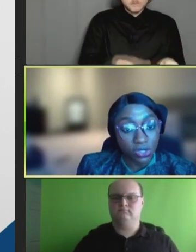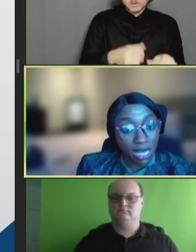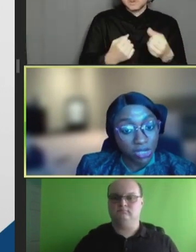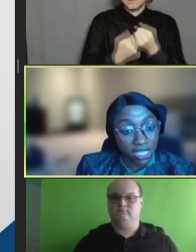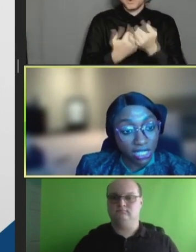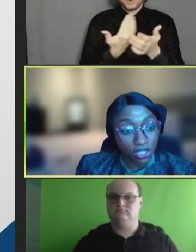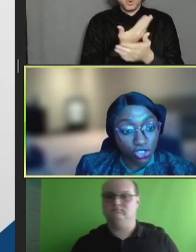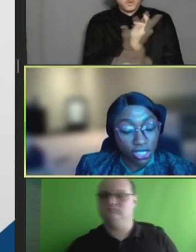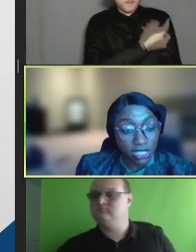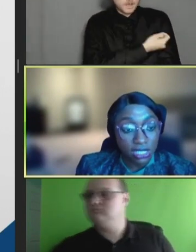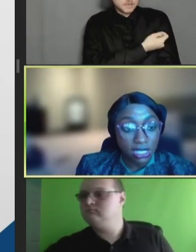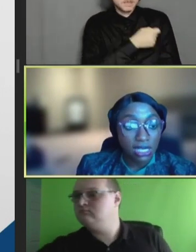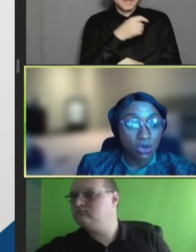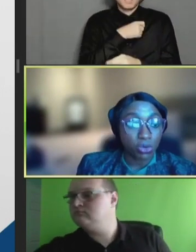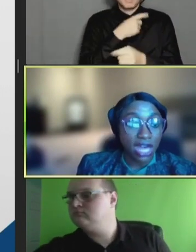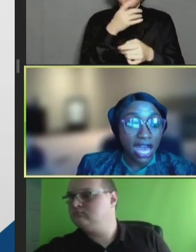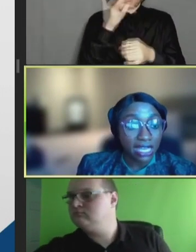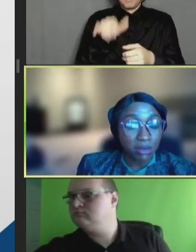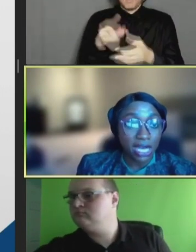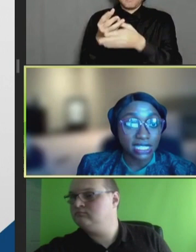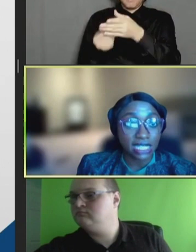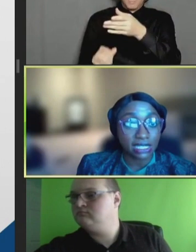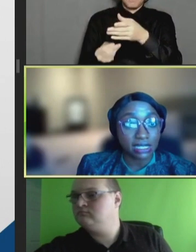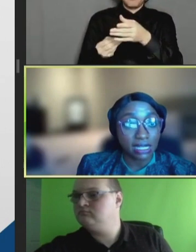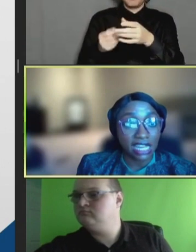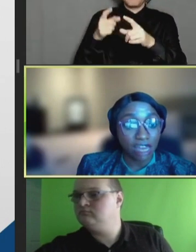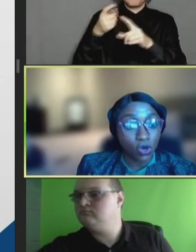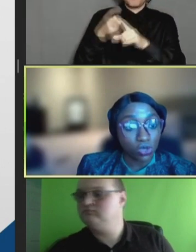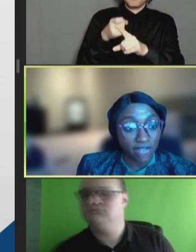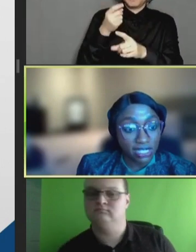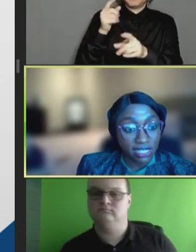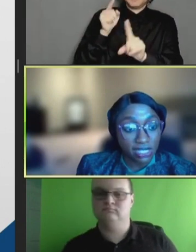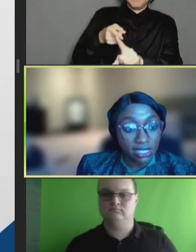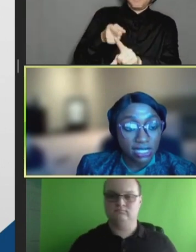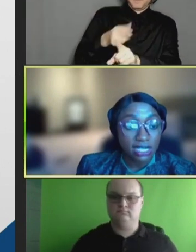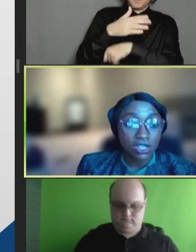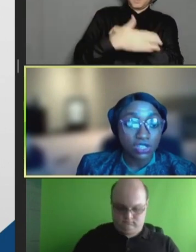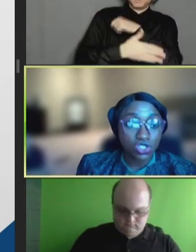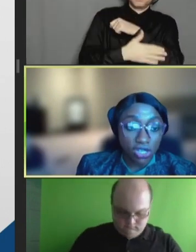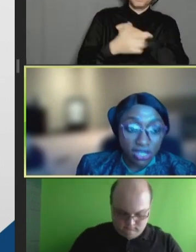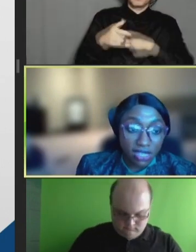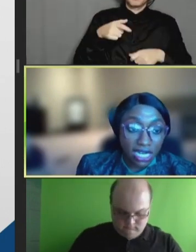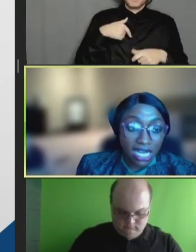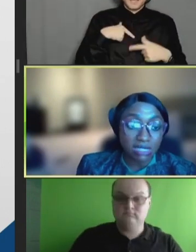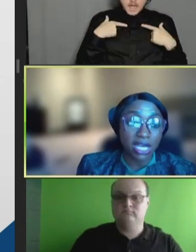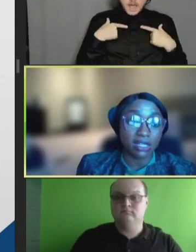close the gap in select countries with high-impact and life course vaccines, strengthen the last mile